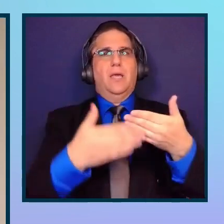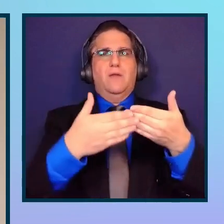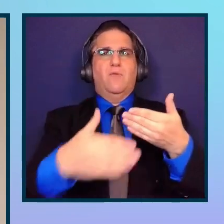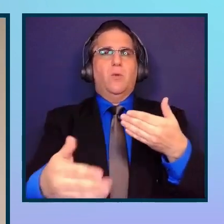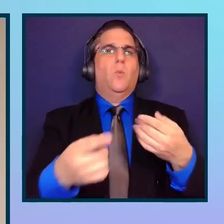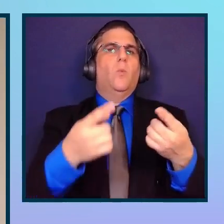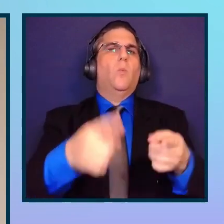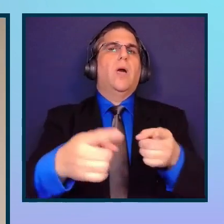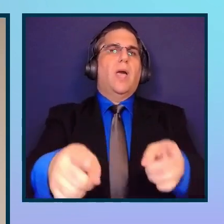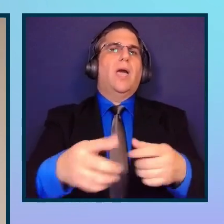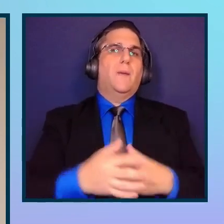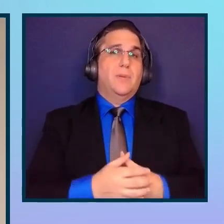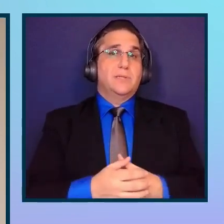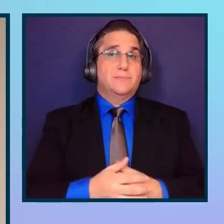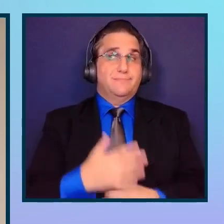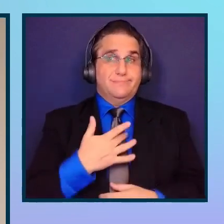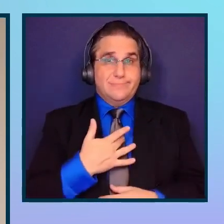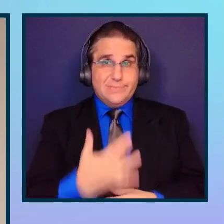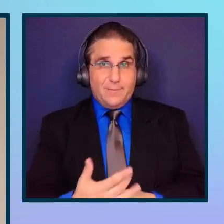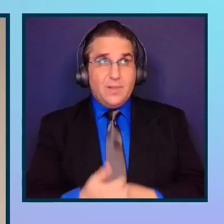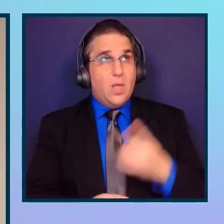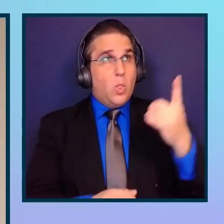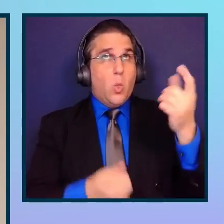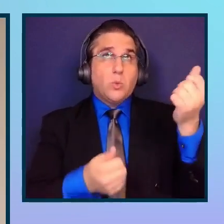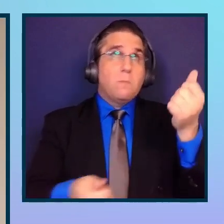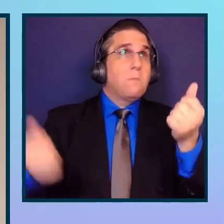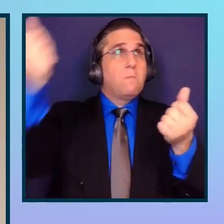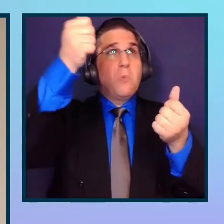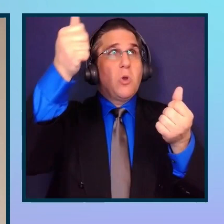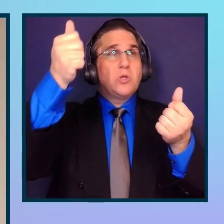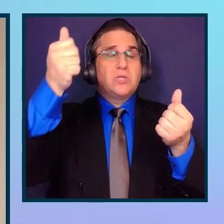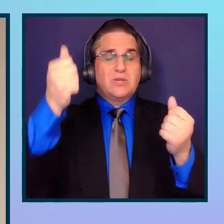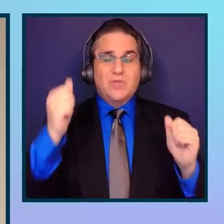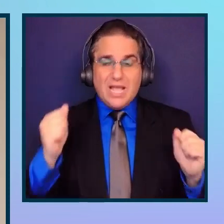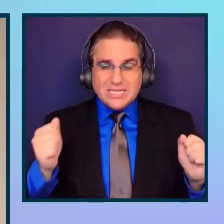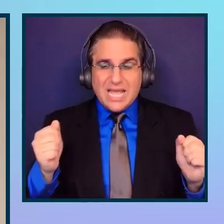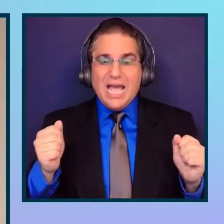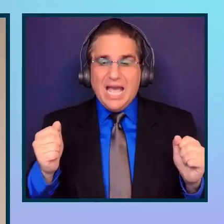Well, afterward the powers that B realize like, oh, this thing that sounds good,